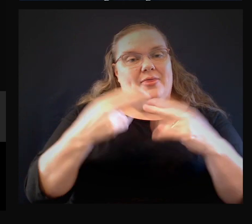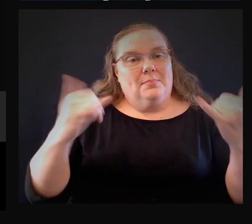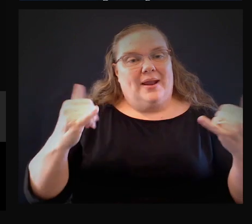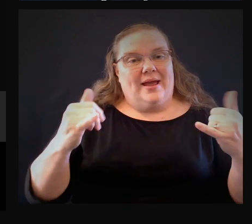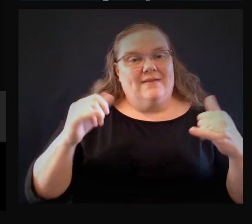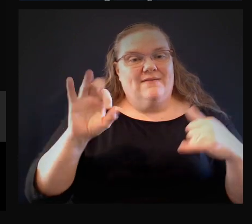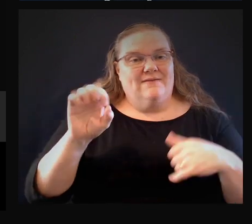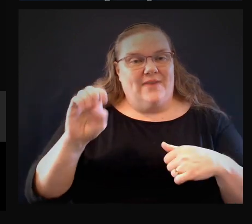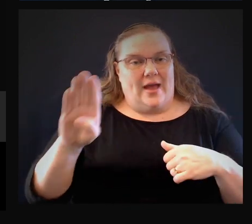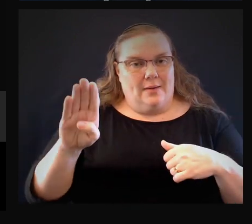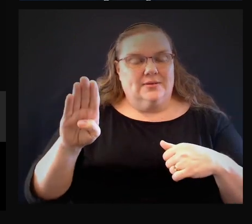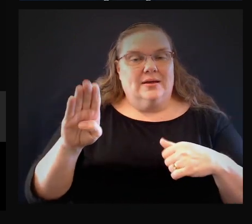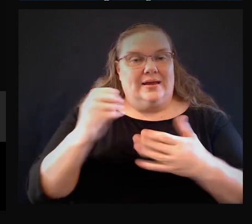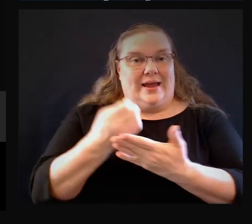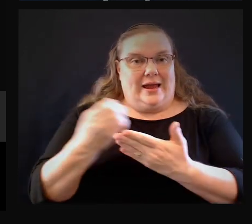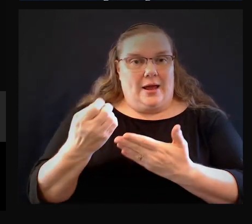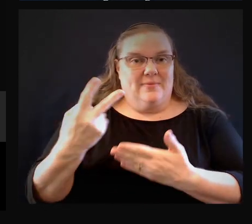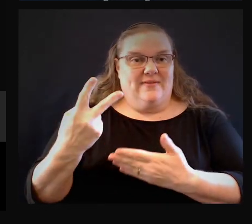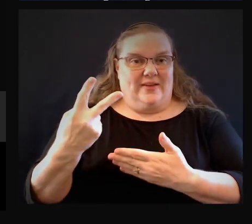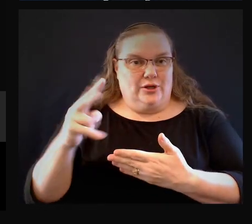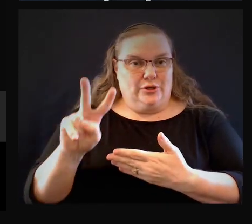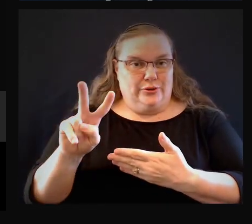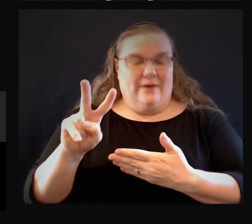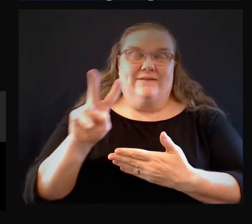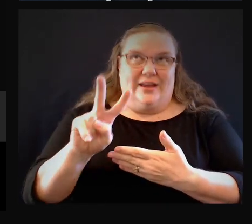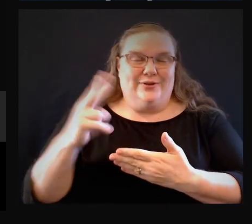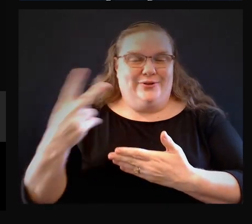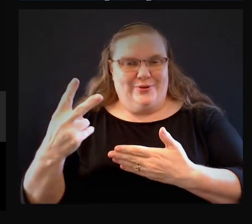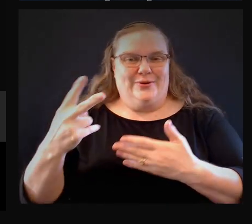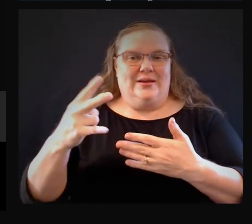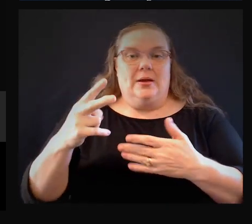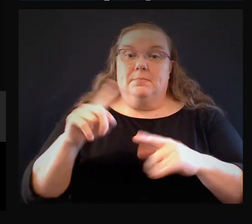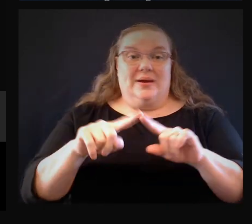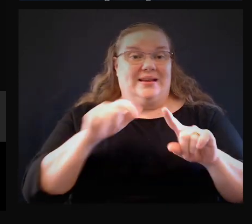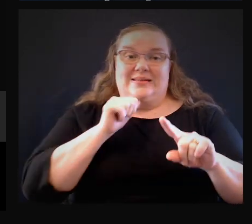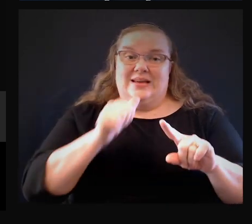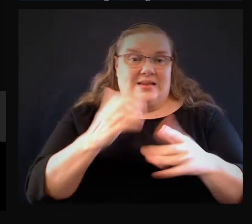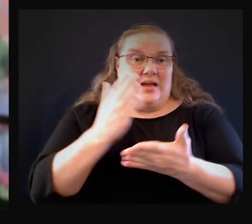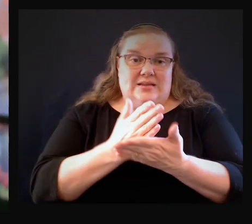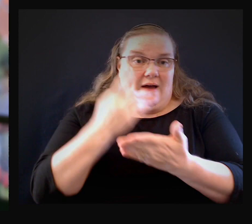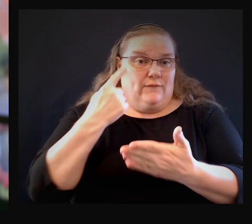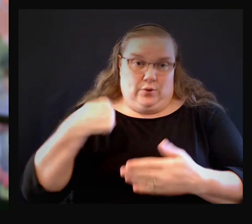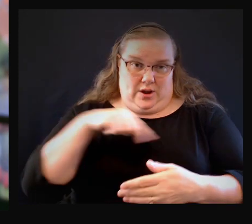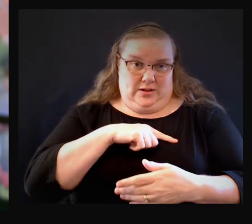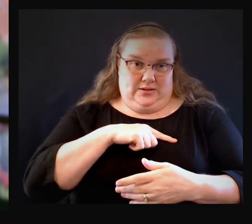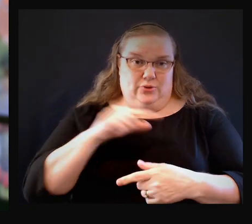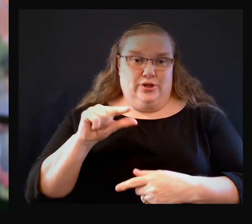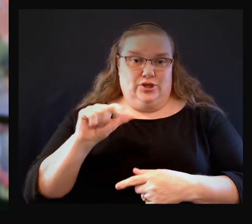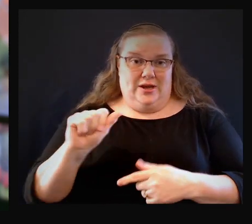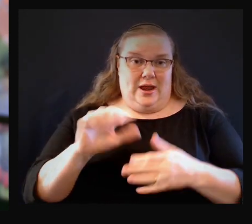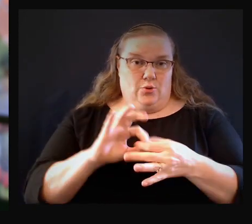And I also want to reiterate around how things don't stop for us with the GA release. Our team is continuously iterating